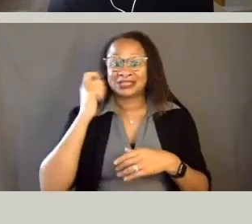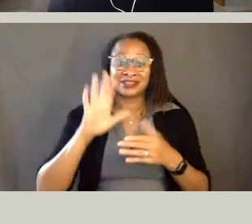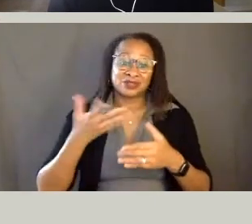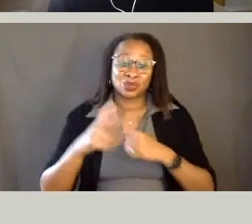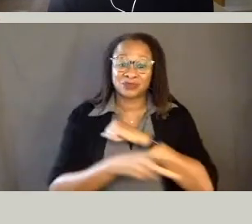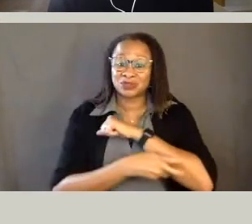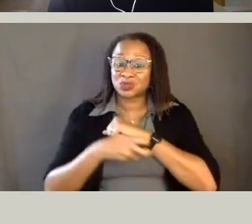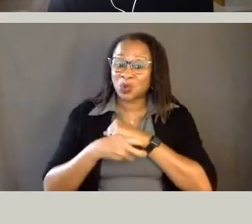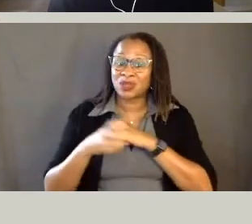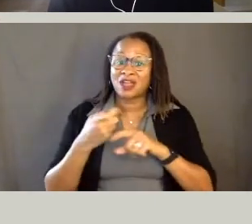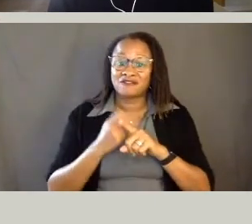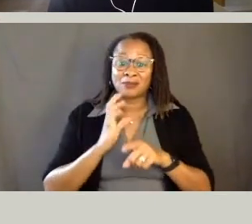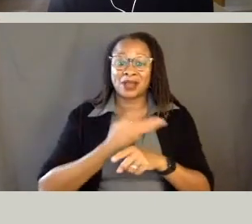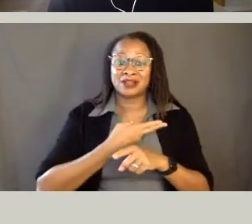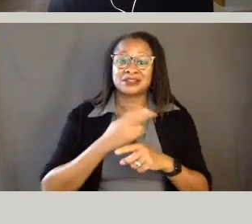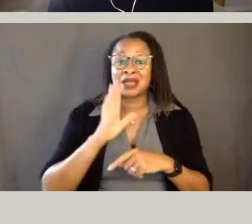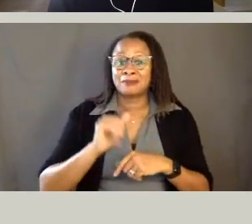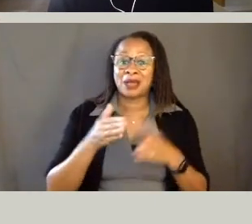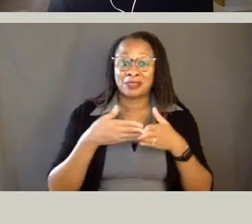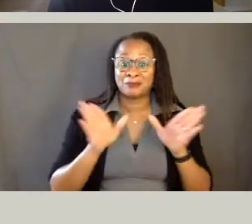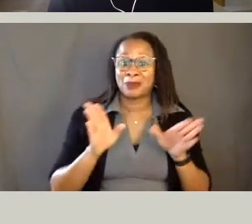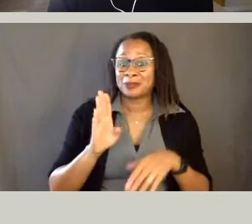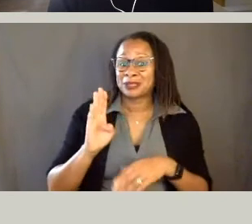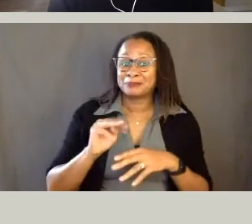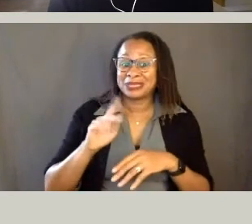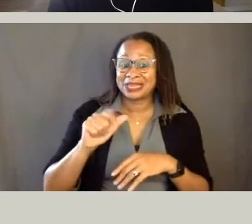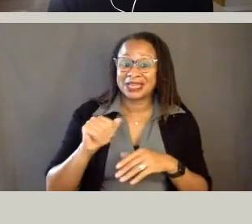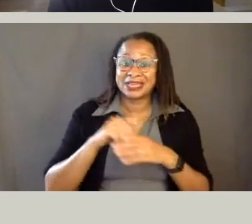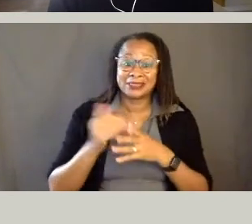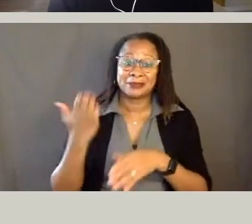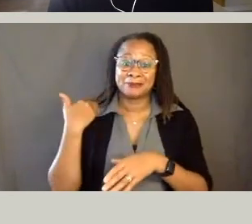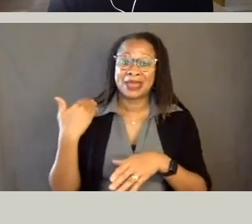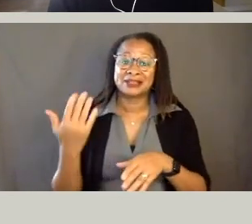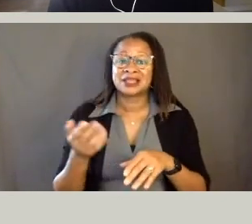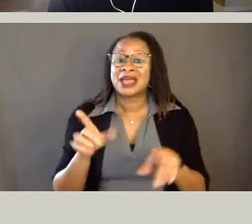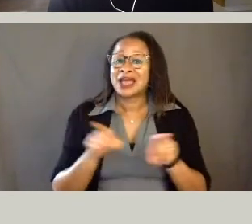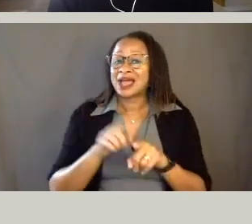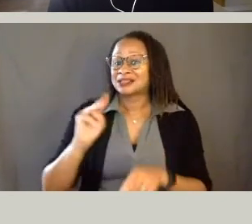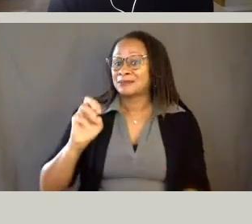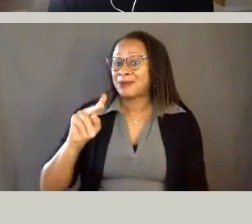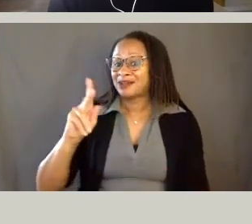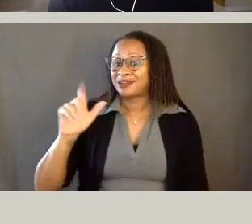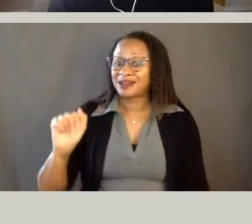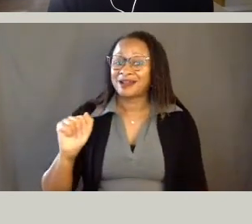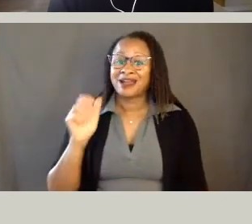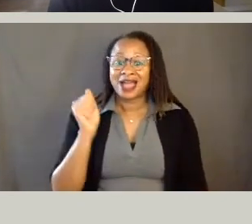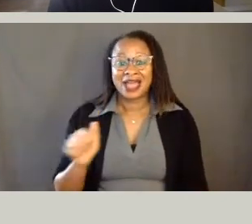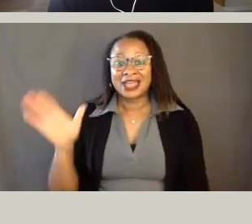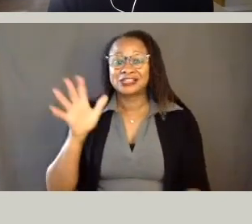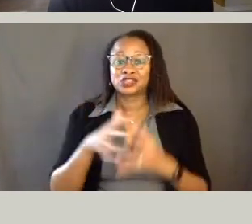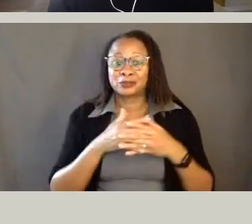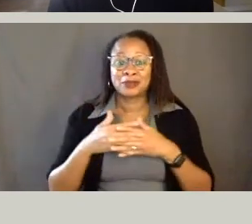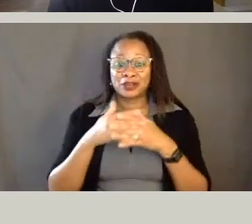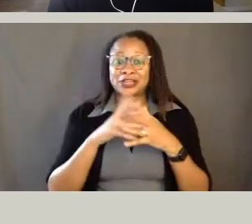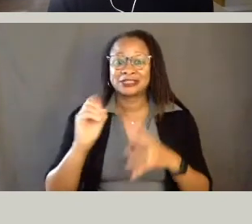by, in public media, in the past too. But I think as, as Monika mentioned it's like, you know, the Asian-Americans, documentary getting only six hours.